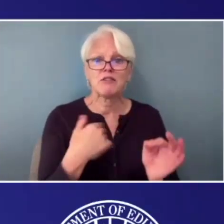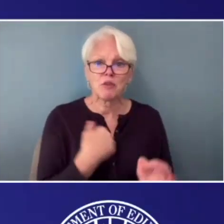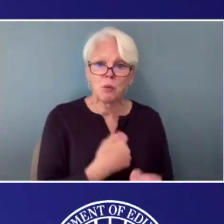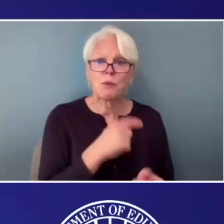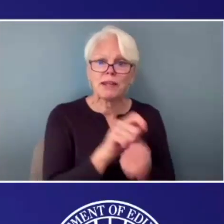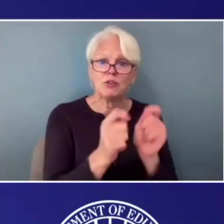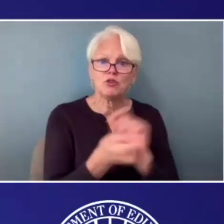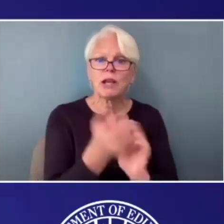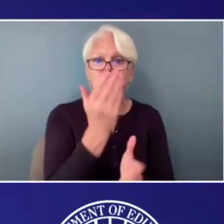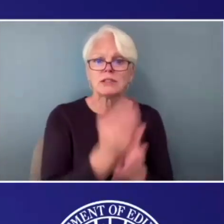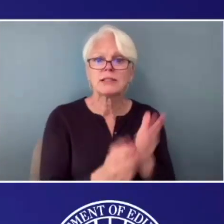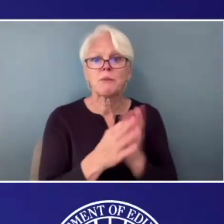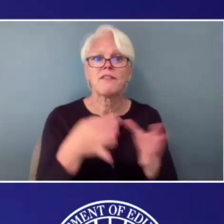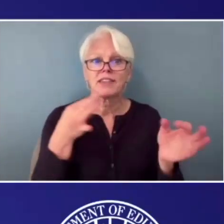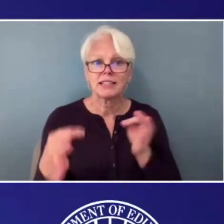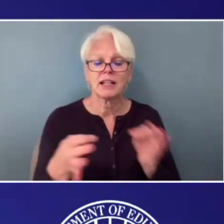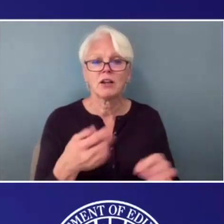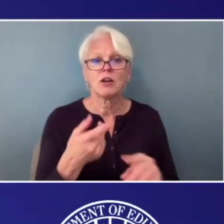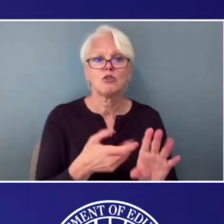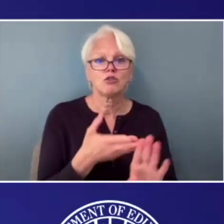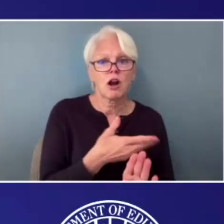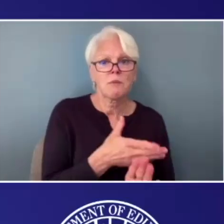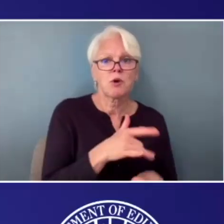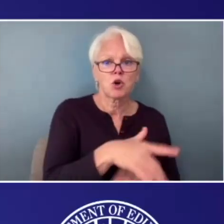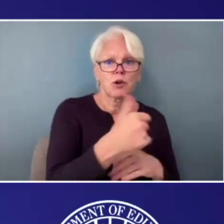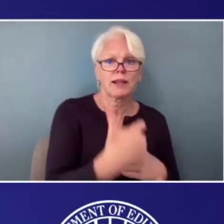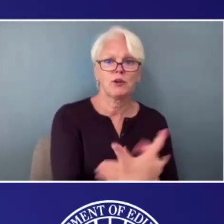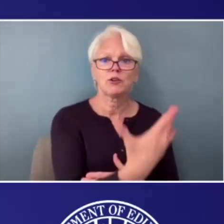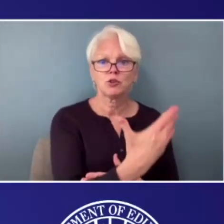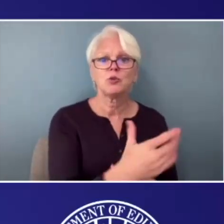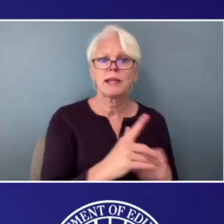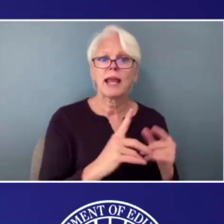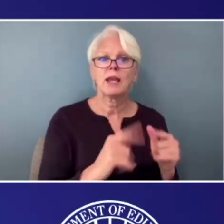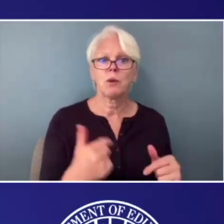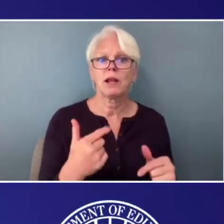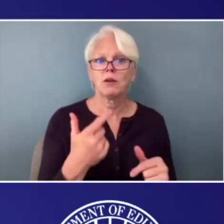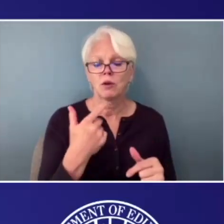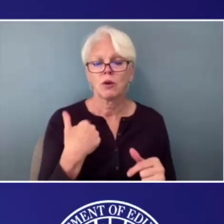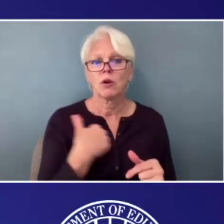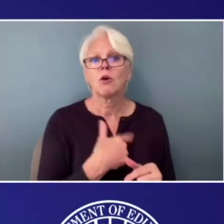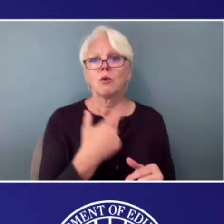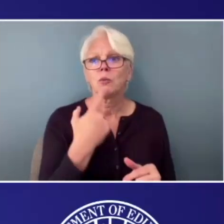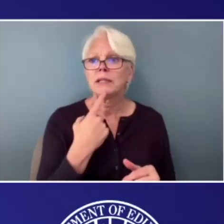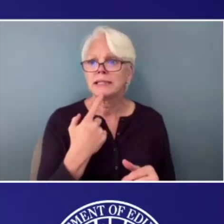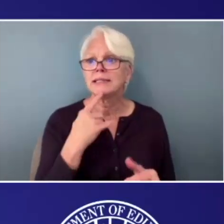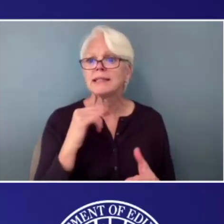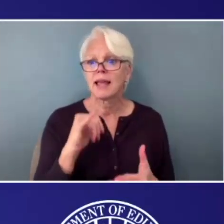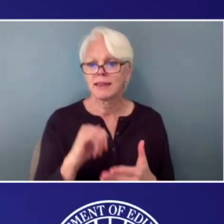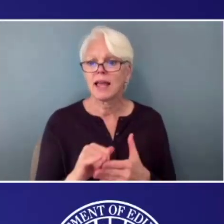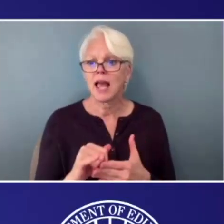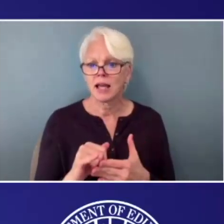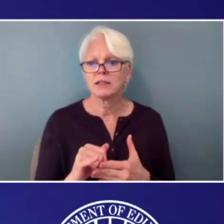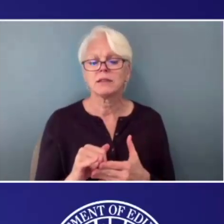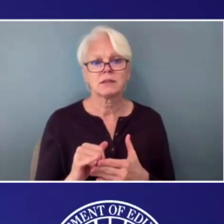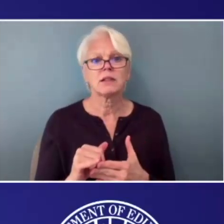definition from earlier today, where we did say that additional programs